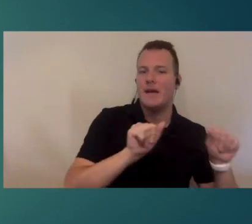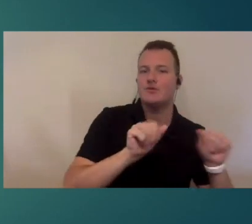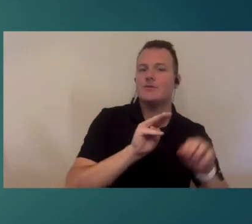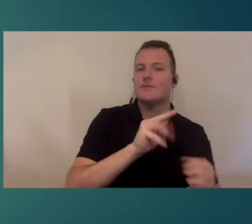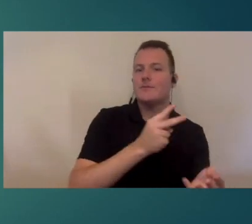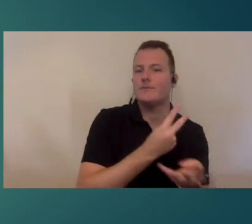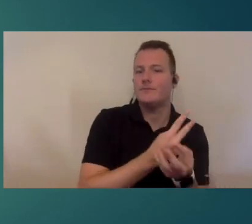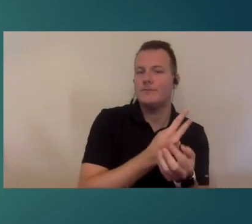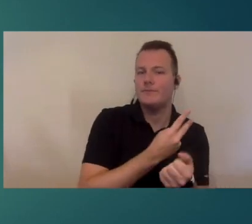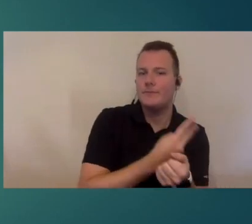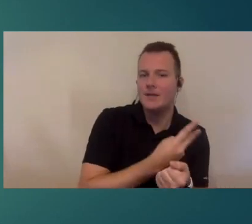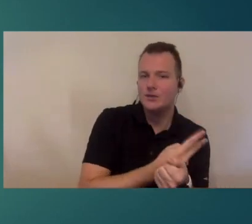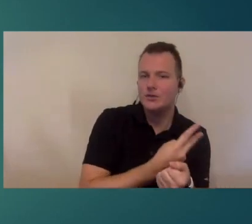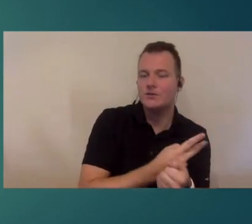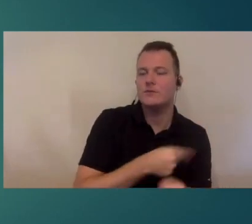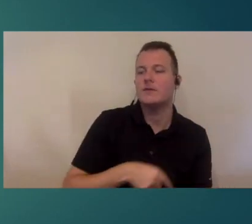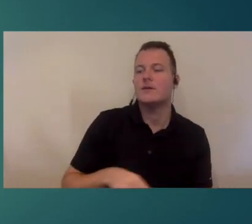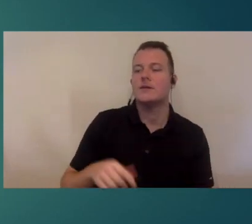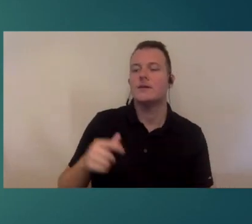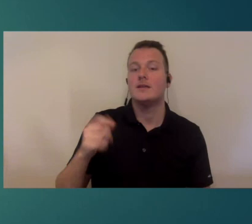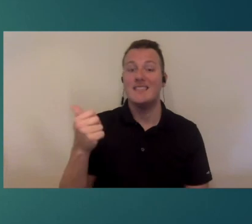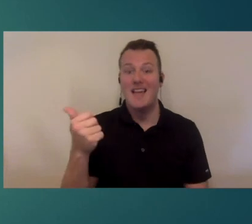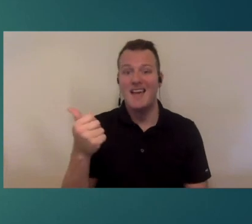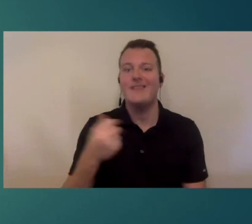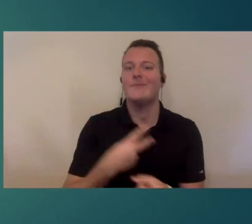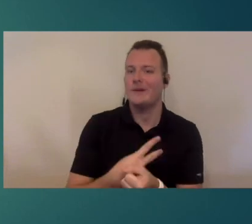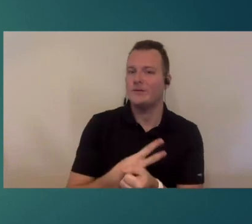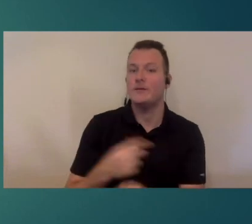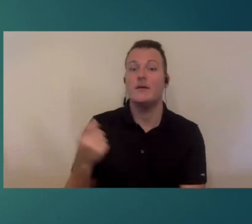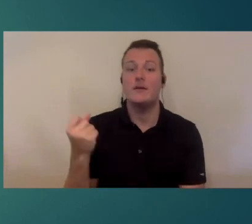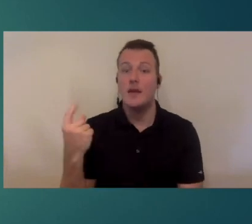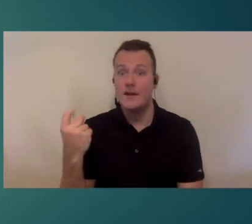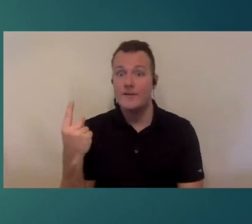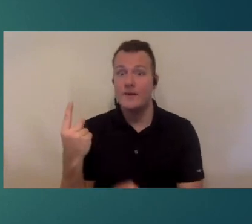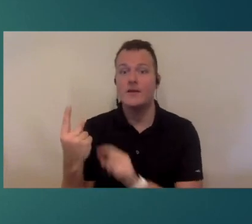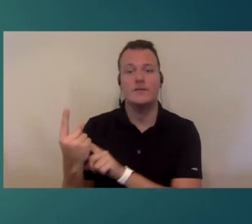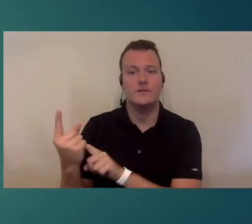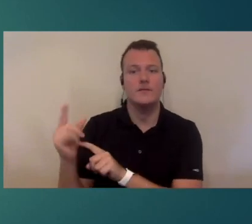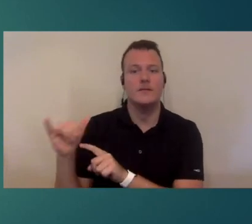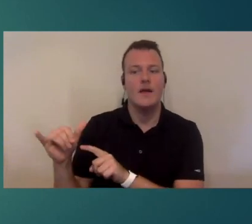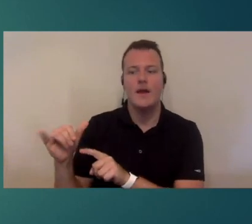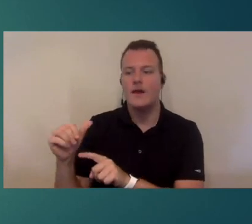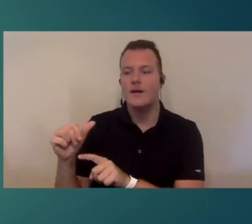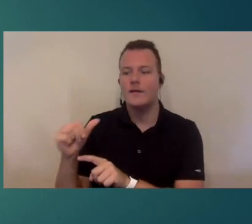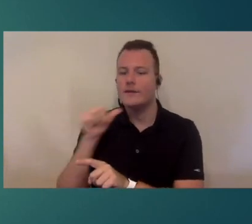in GS 10, it says master's degree, and when you type in GS 11, it doesn't load